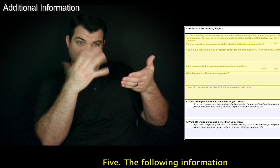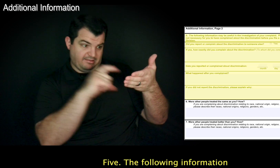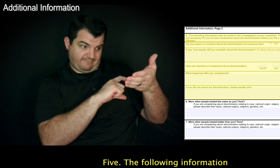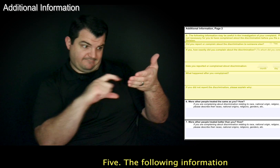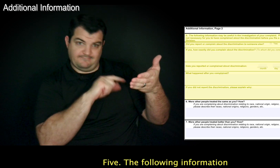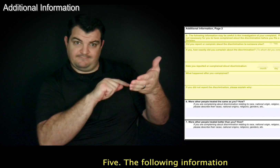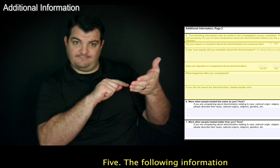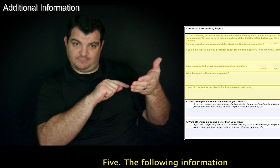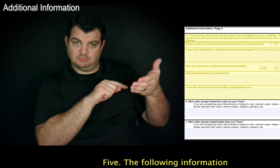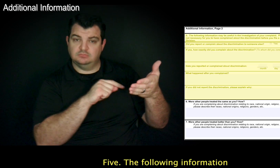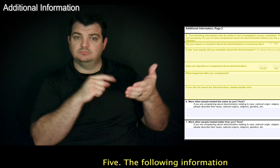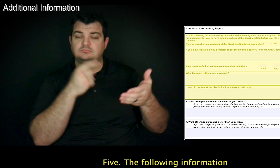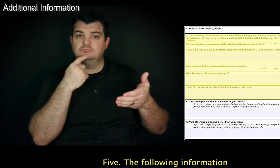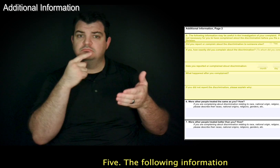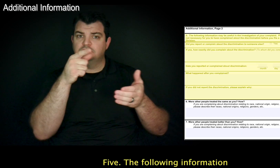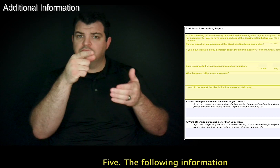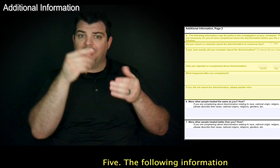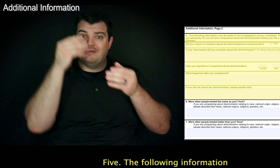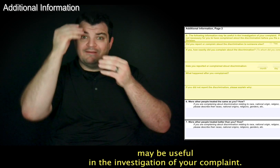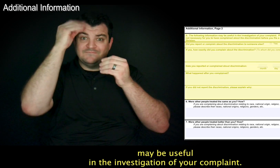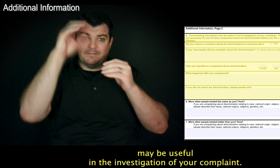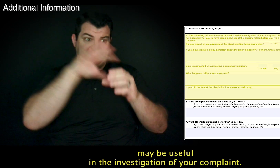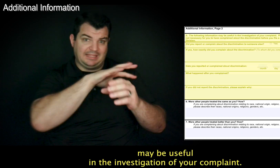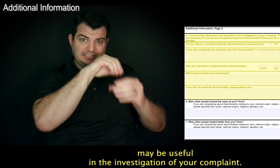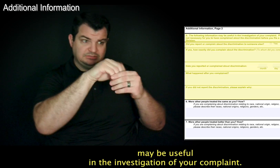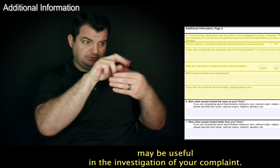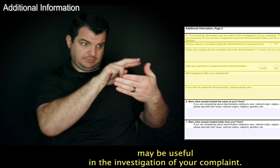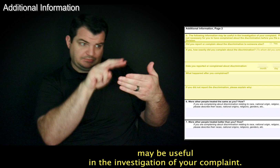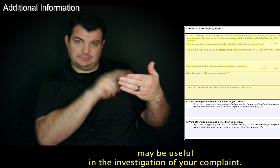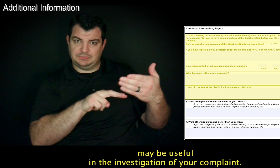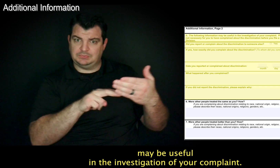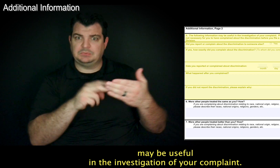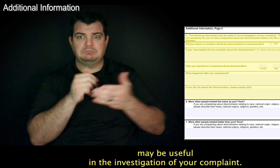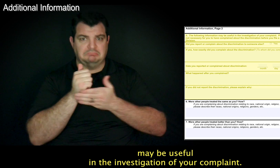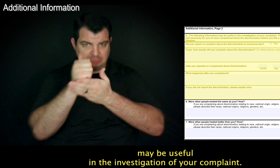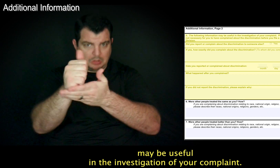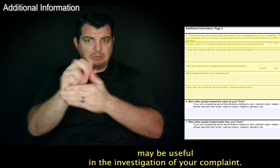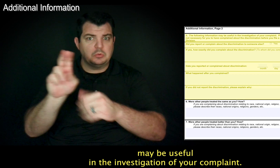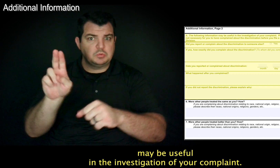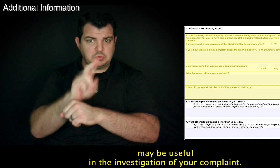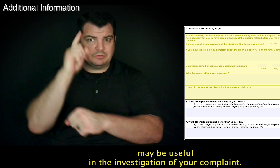Five. The following information may be useful in the investigation of your complaint.